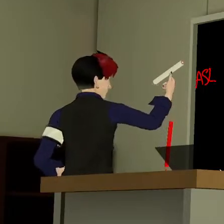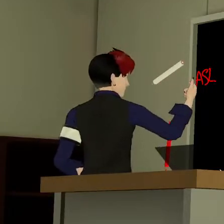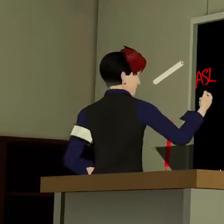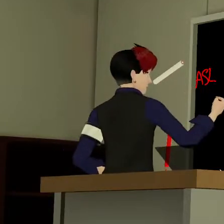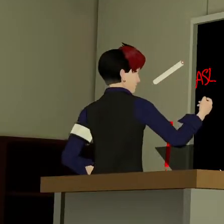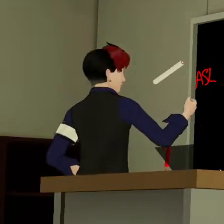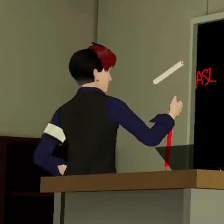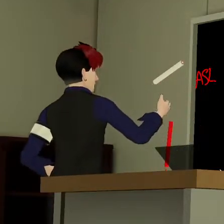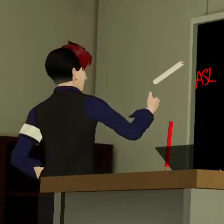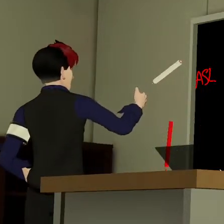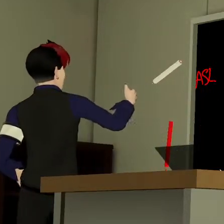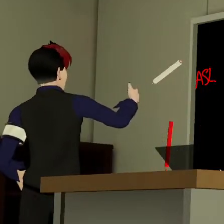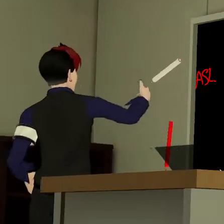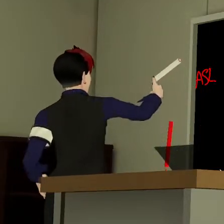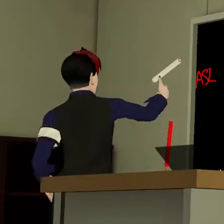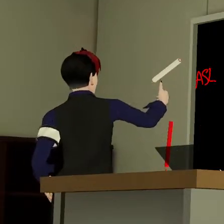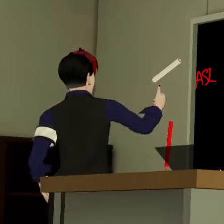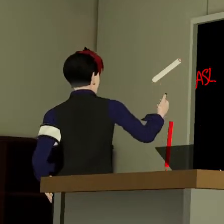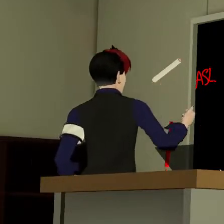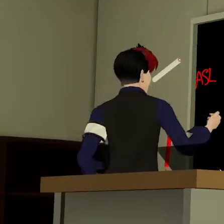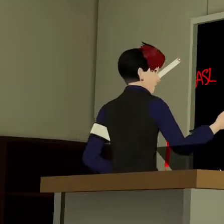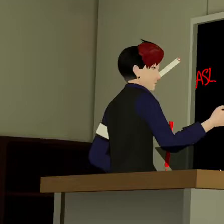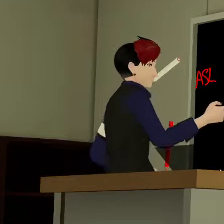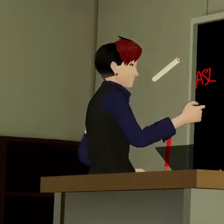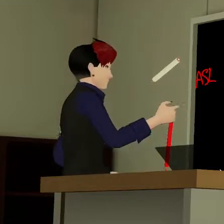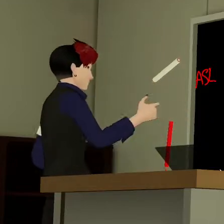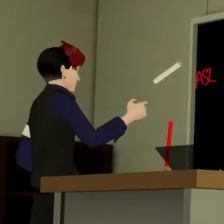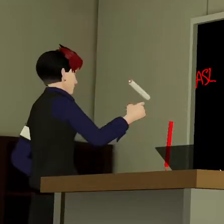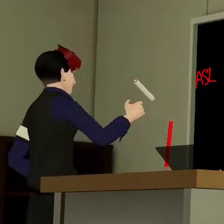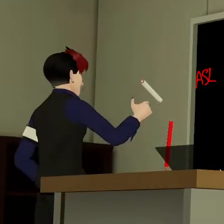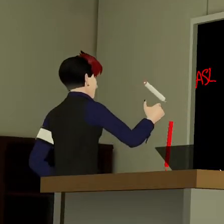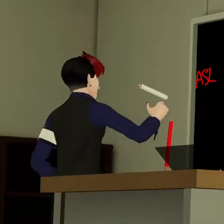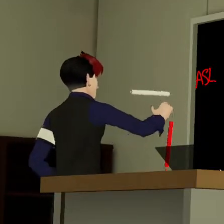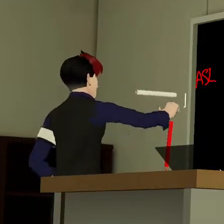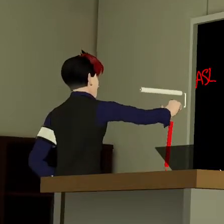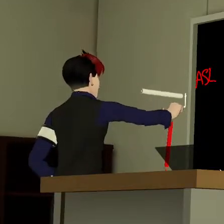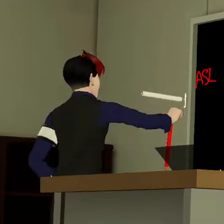~mumble~ okay well not erase all those oh well